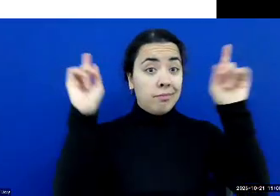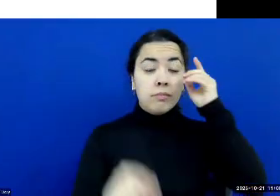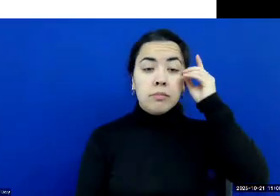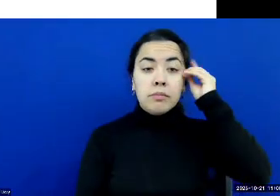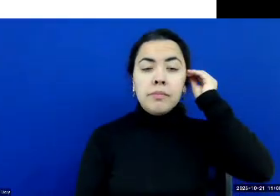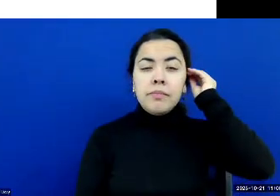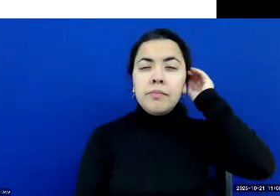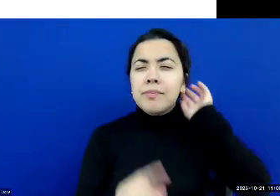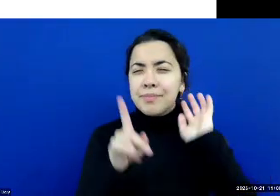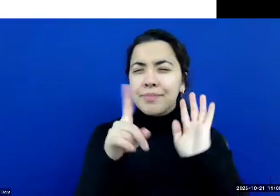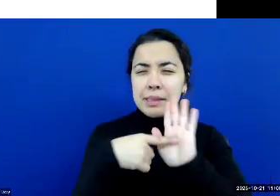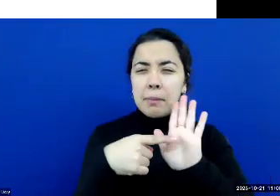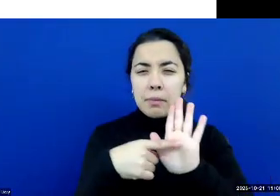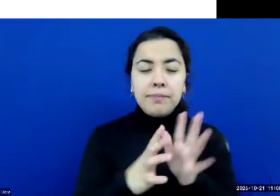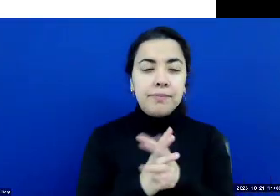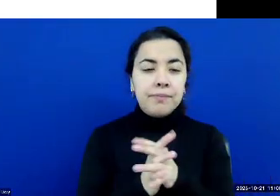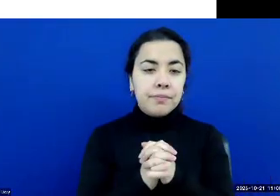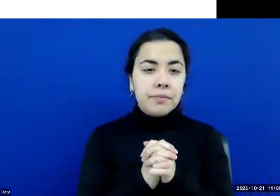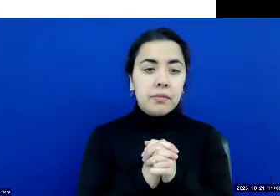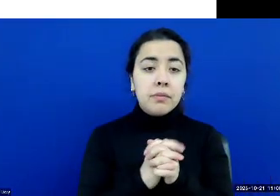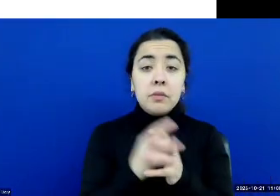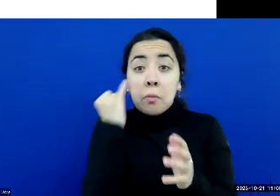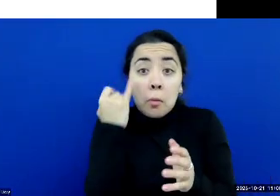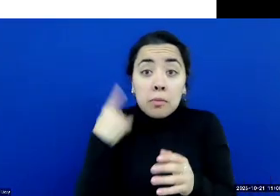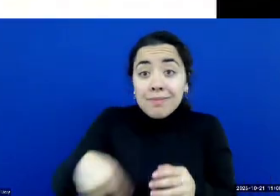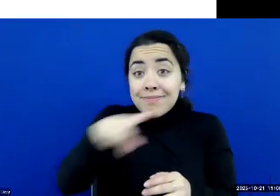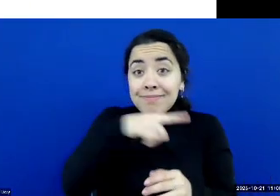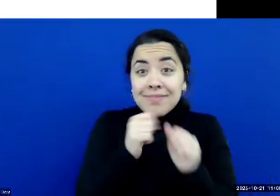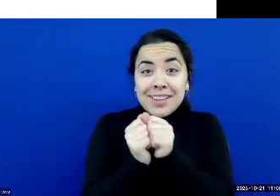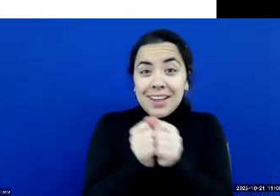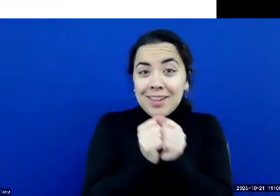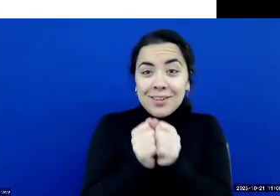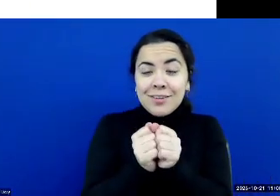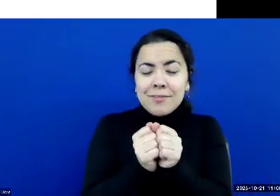Kathleen DeForest: Let's say, as an example, That we all, together.